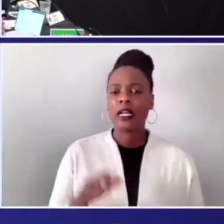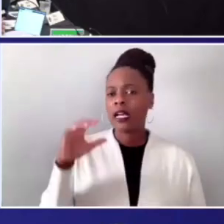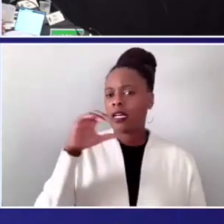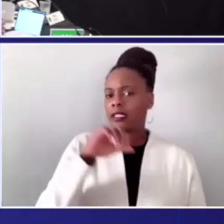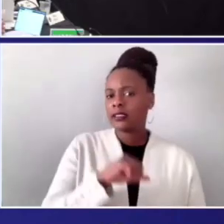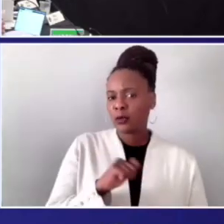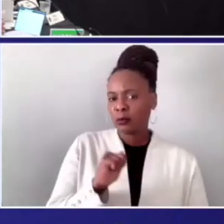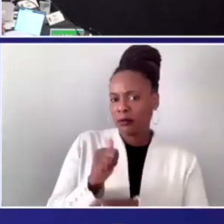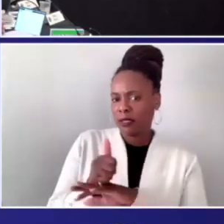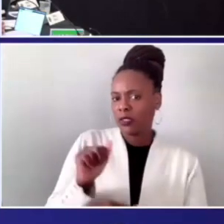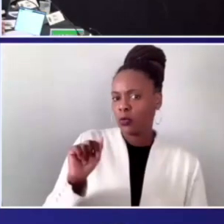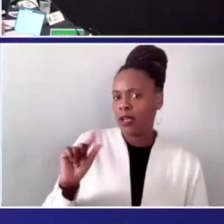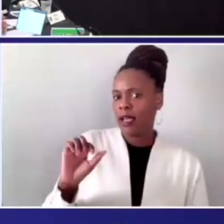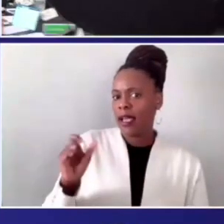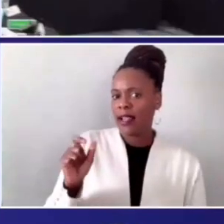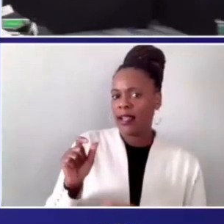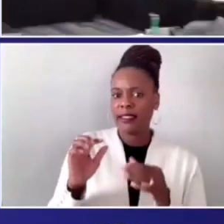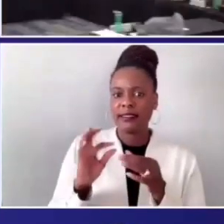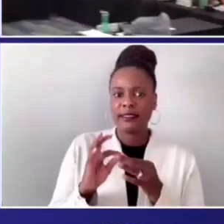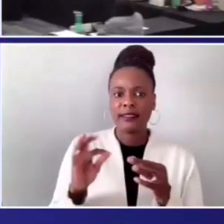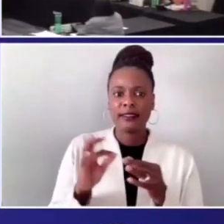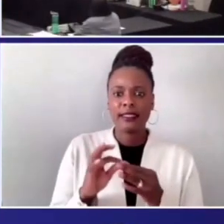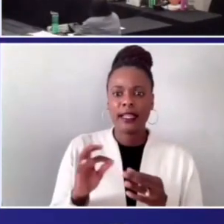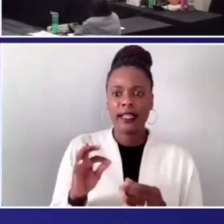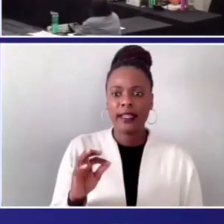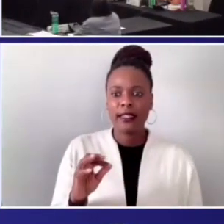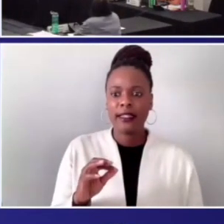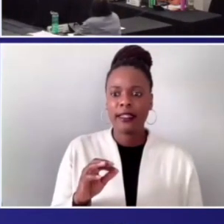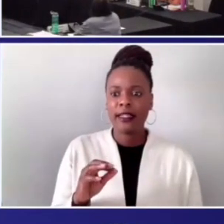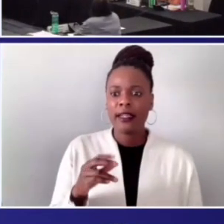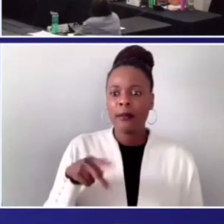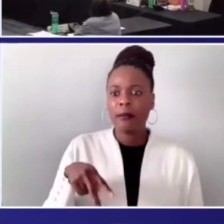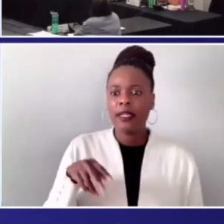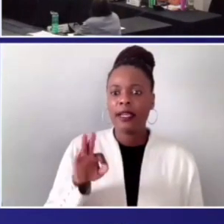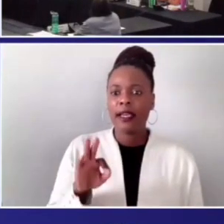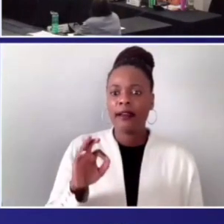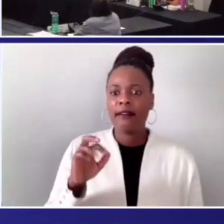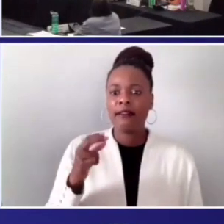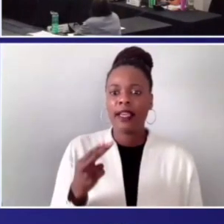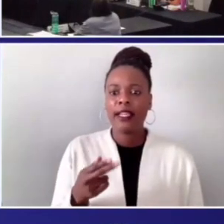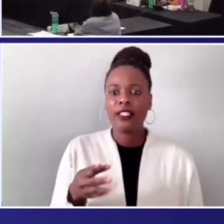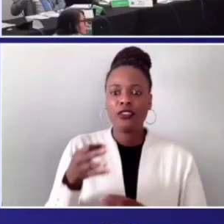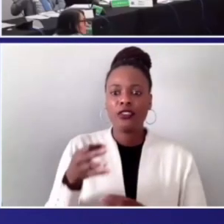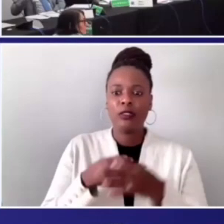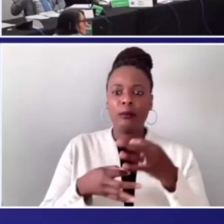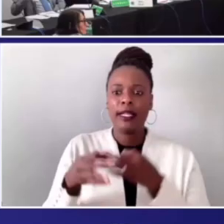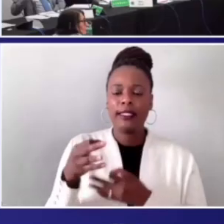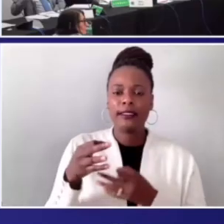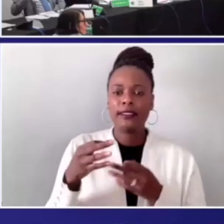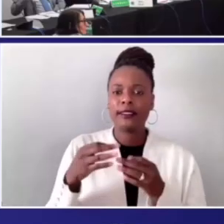that the PFH is replaced by applicable amount, the borrower is not kicked out of IBR, they're just -- they're monthly